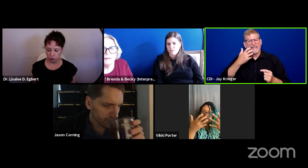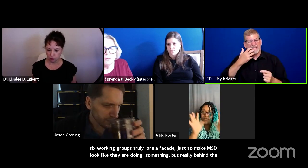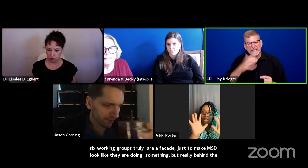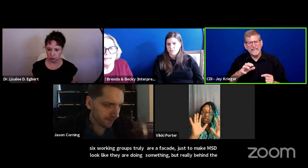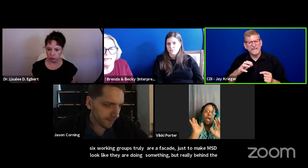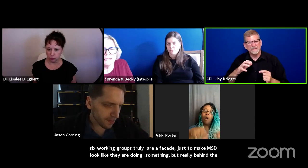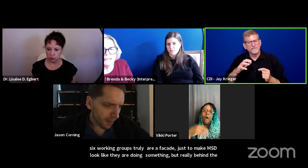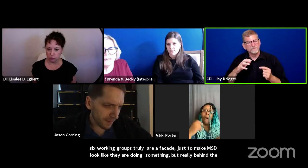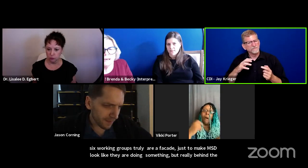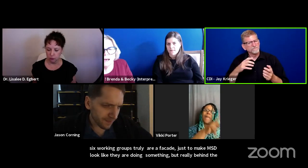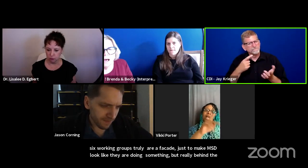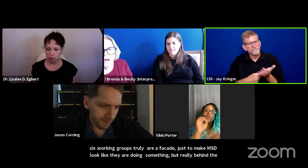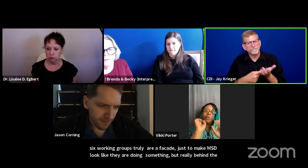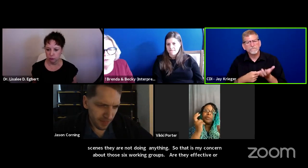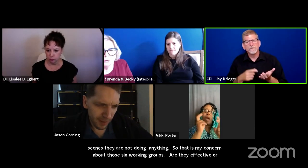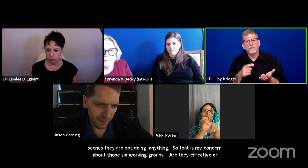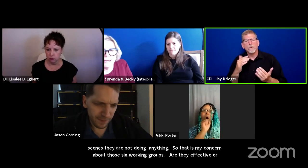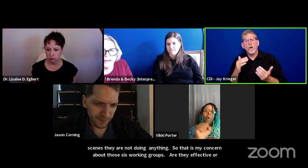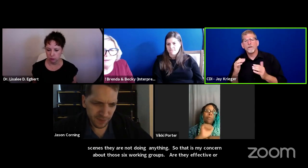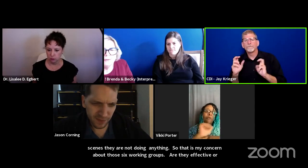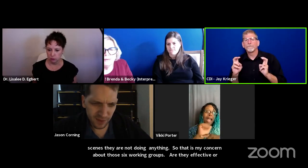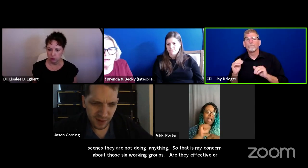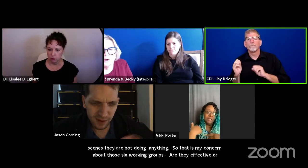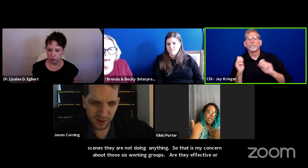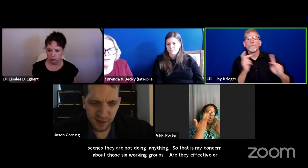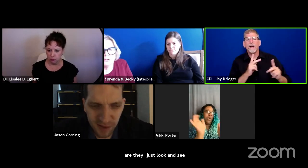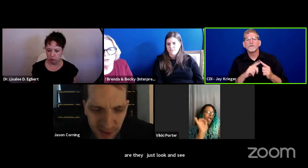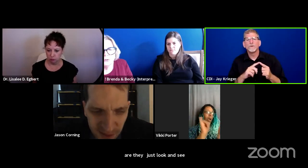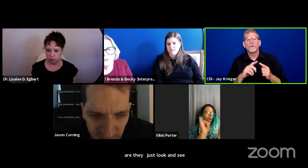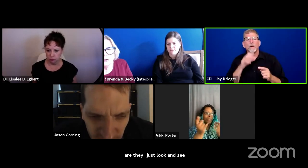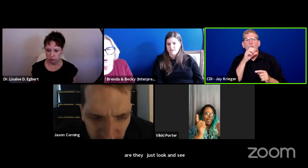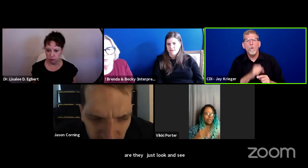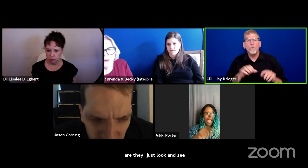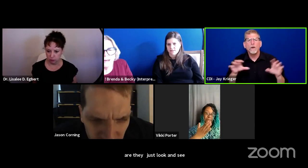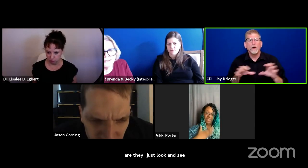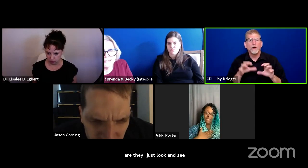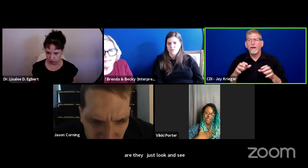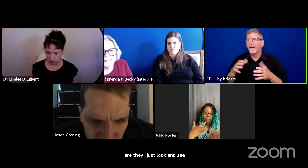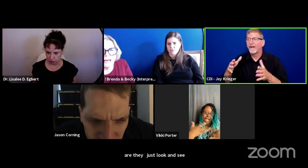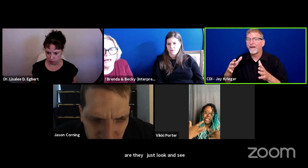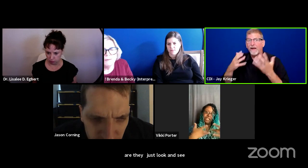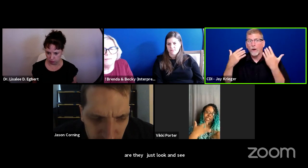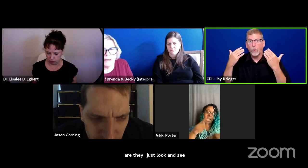and then once the heat cools down, then they go back to their old practices.